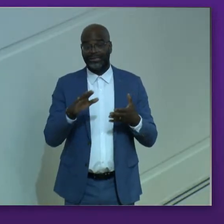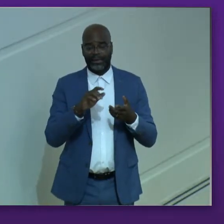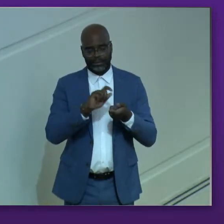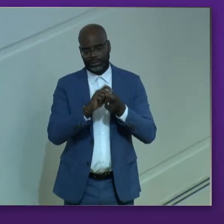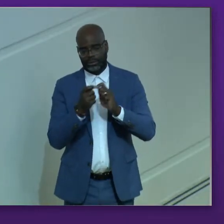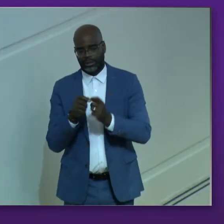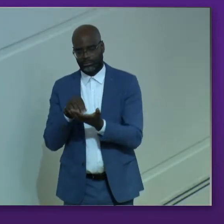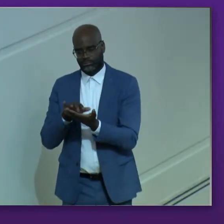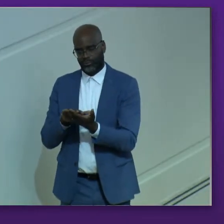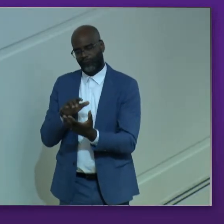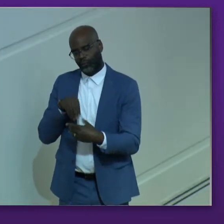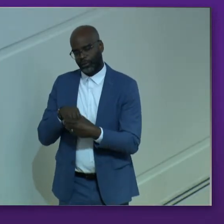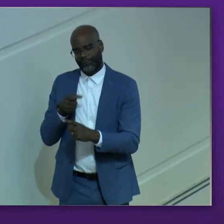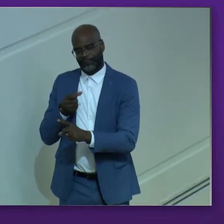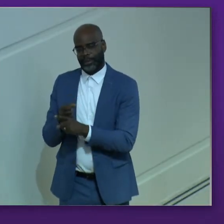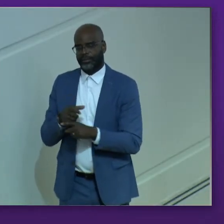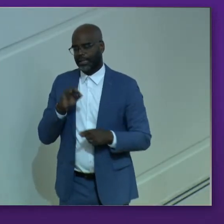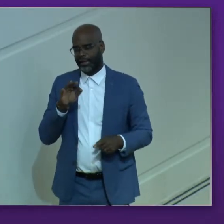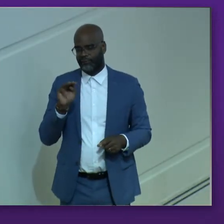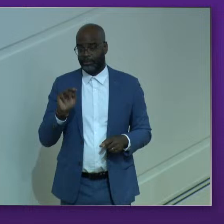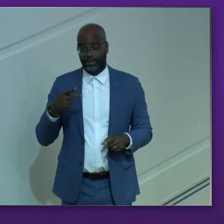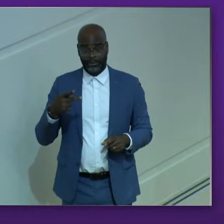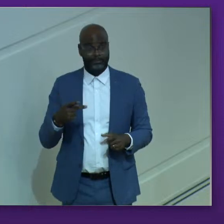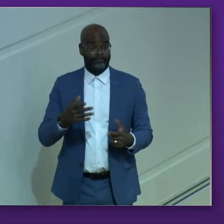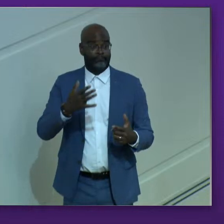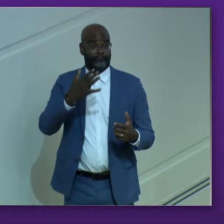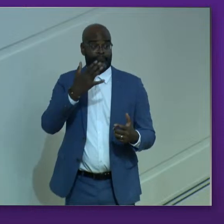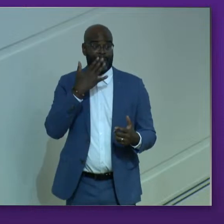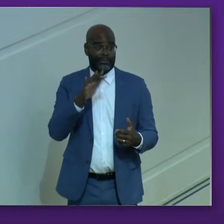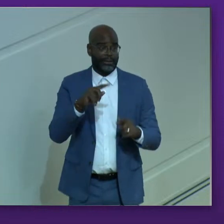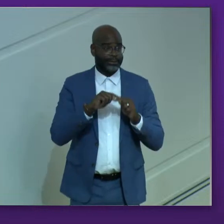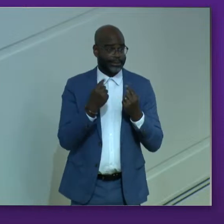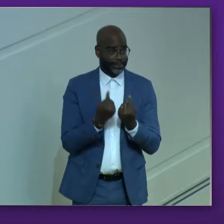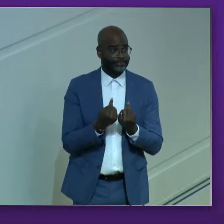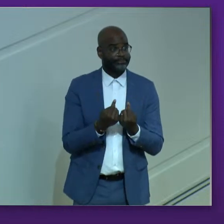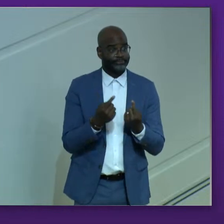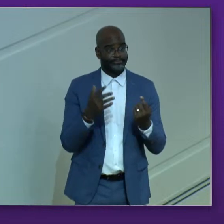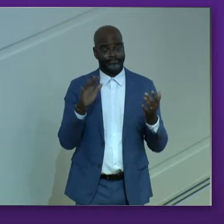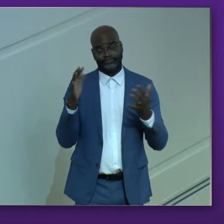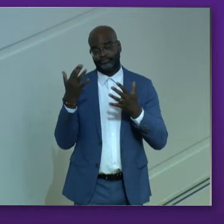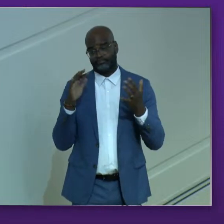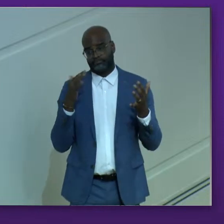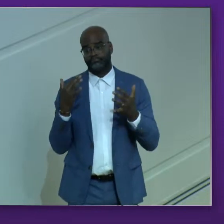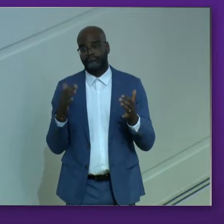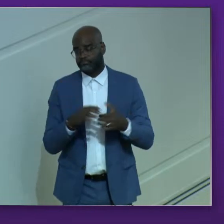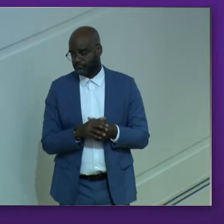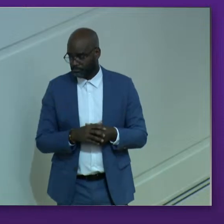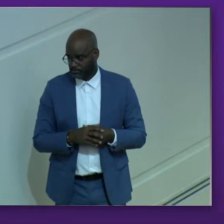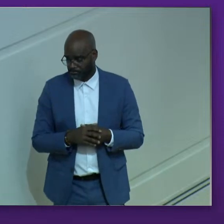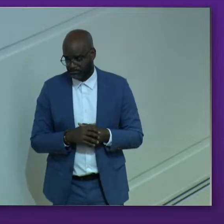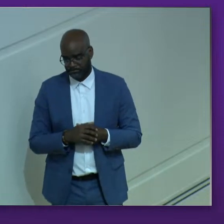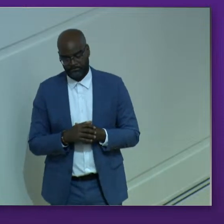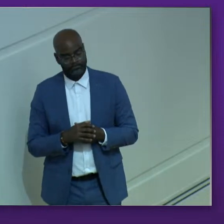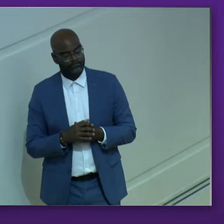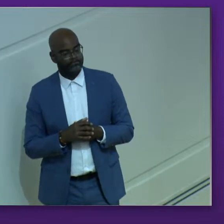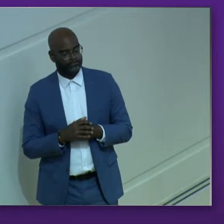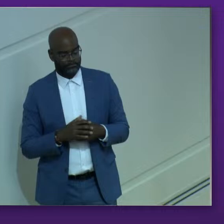OVER THE NEXT 10 YEARS ENROLLMENT HEADCOUNT IS ANTICIPATED TO INCREASE BY 30%